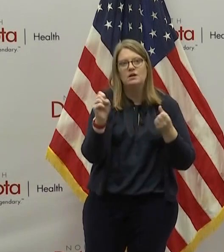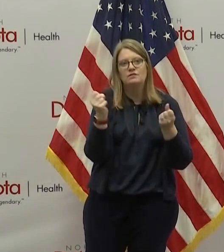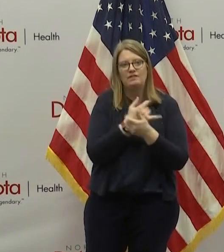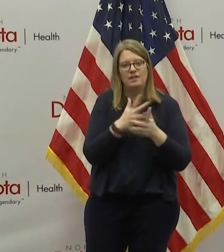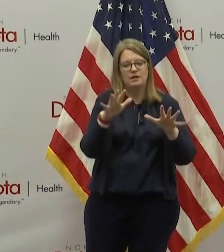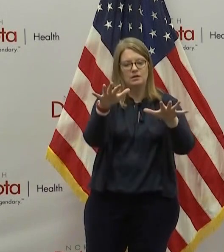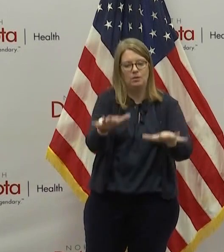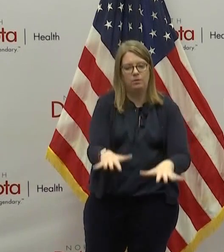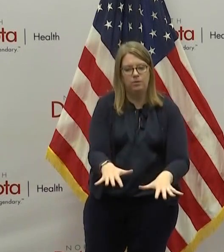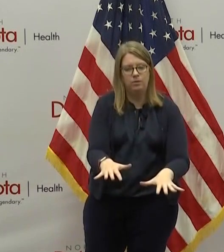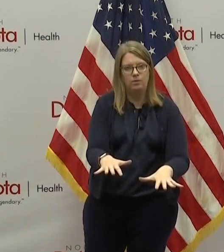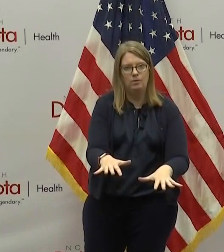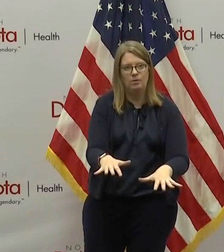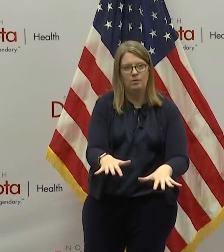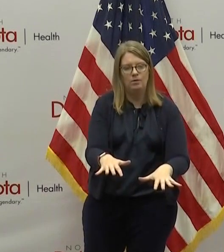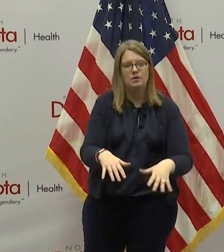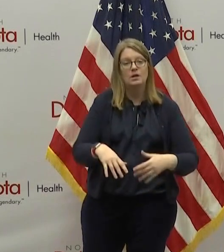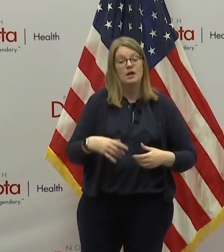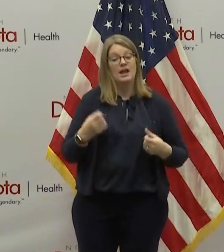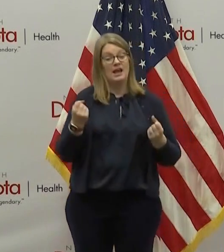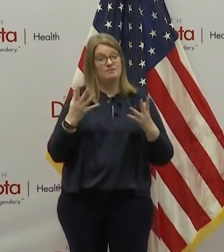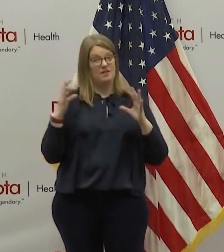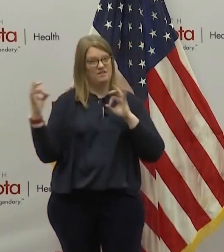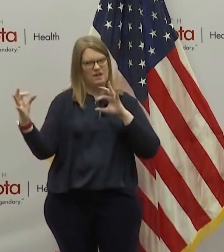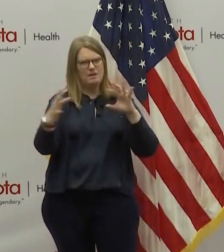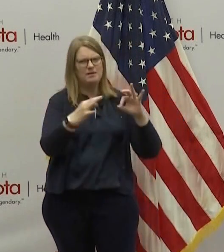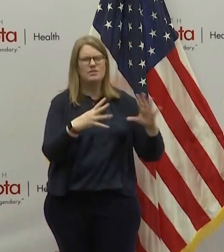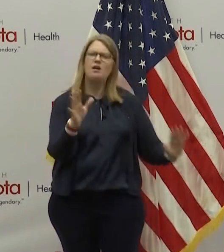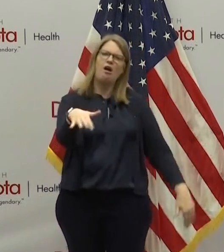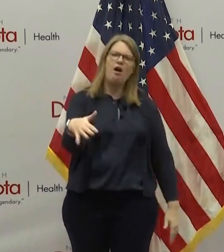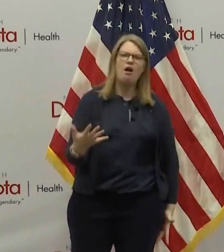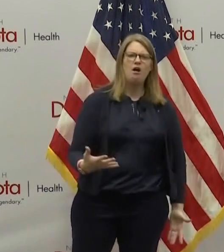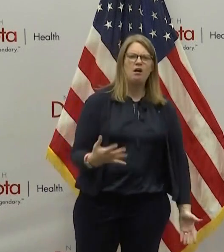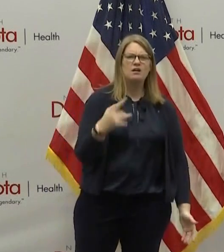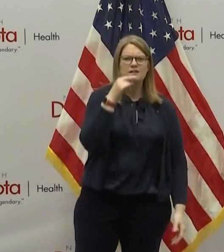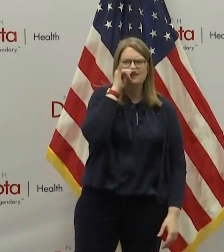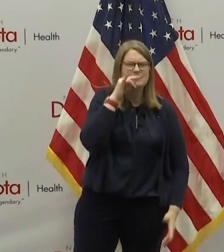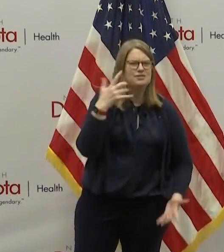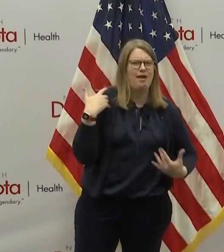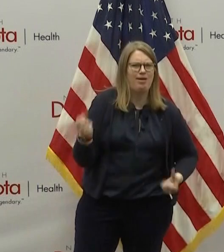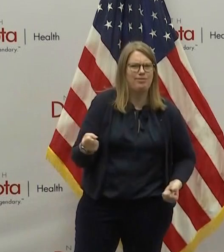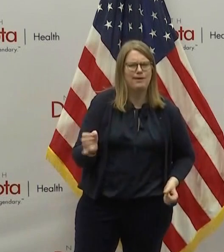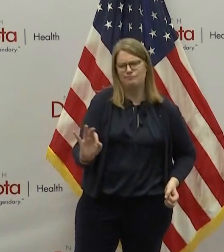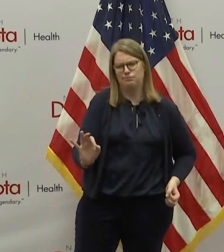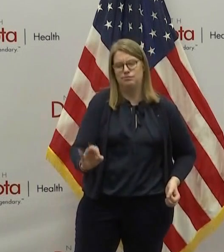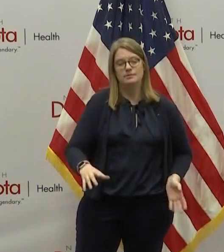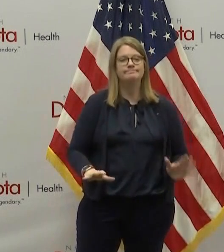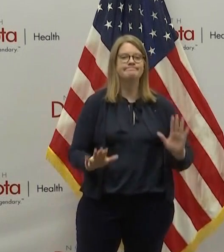ORIGINALLY DESIGNED WAS BETWEEN COMPETITIONS WAS 2 INCUBATION CYCLES.